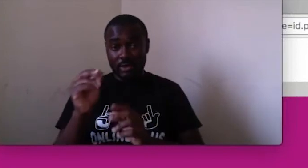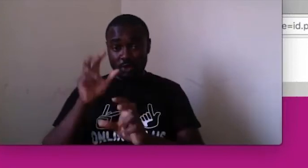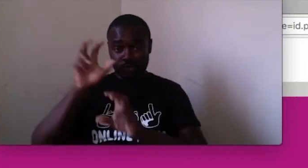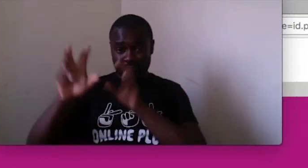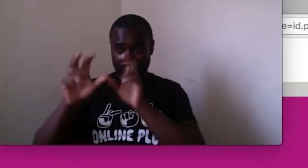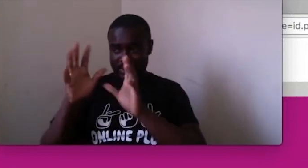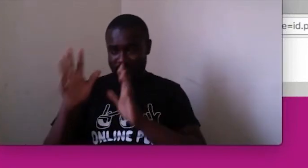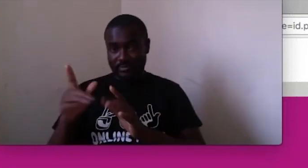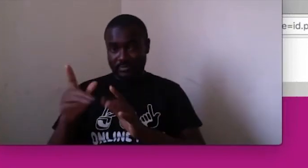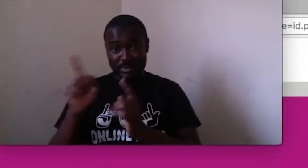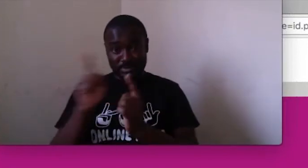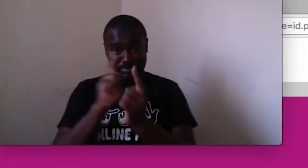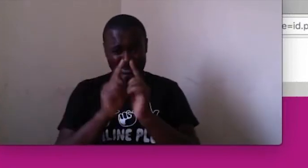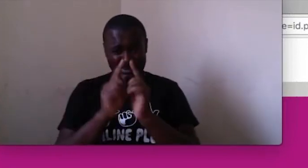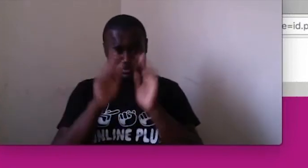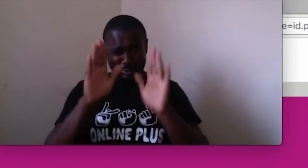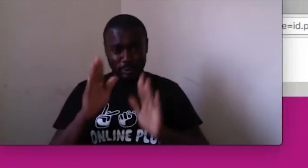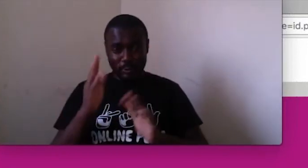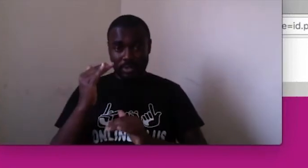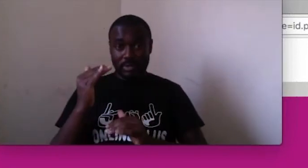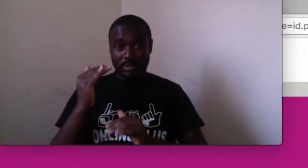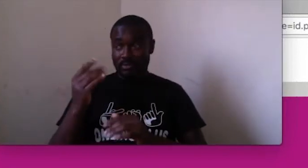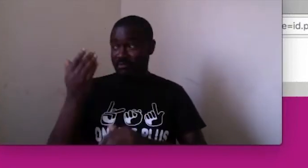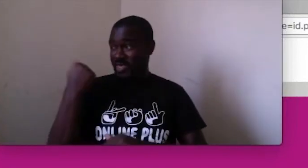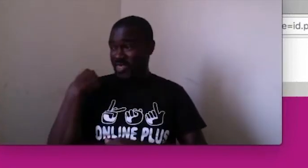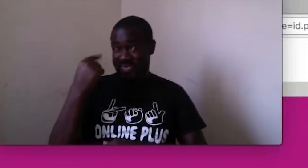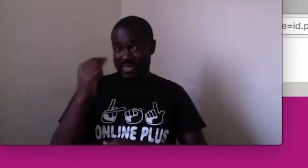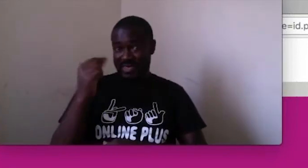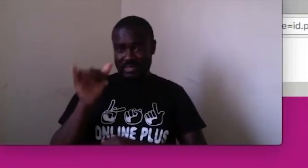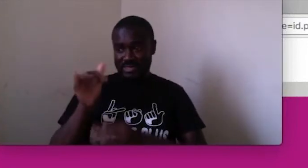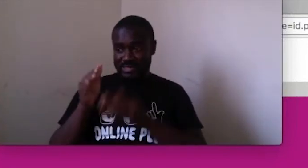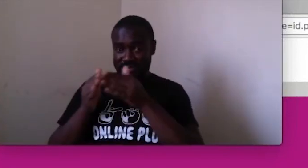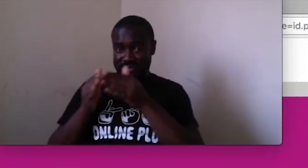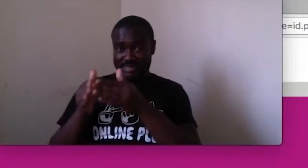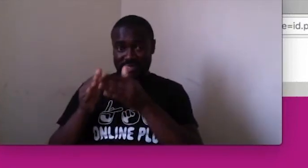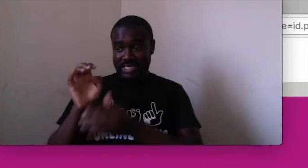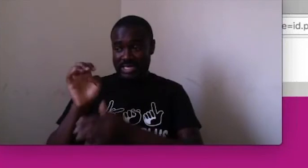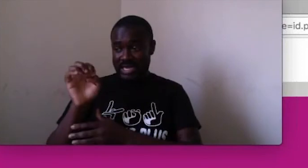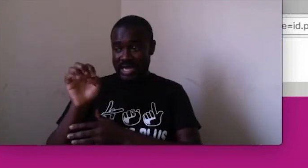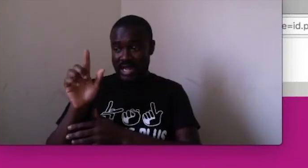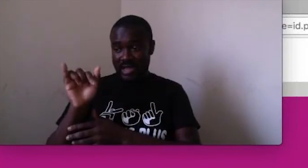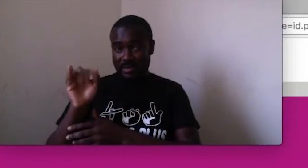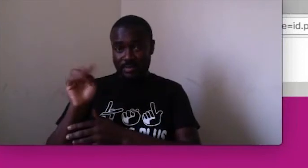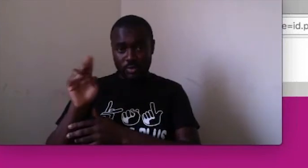was how to get the specific mentor and investor